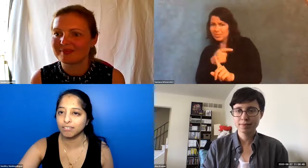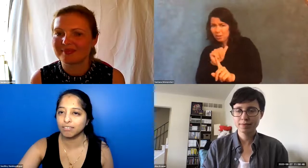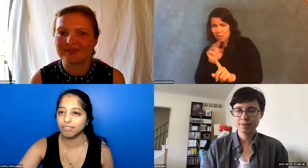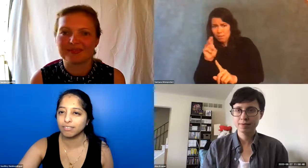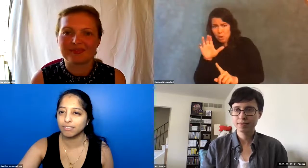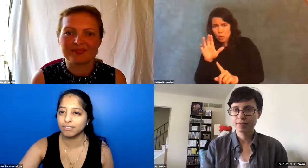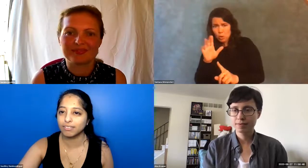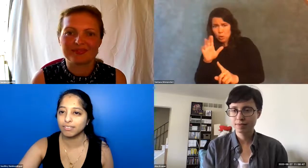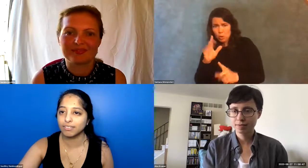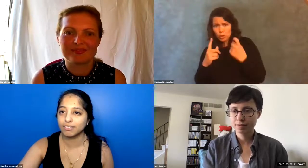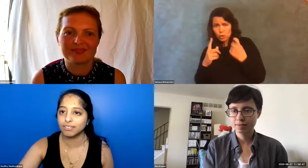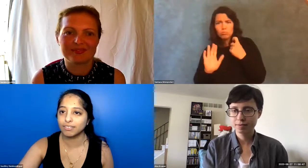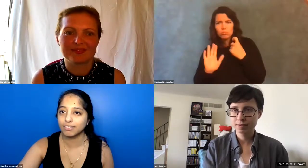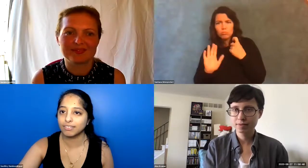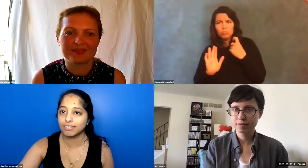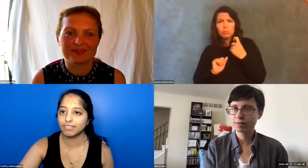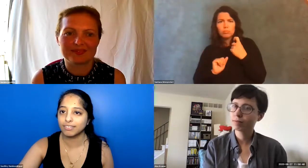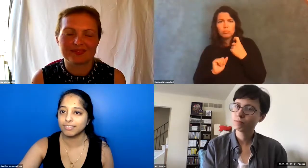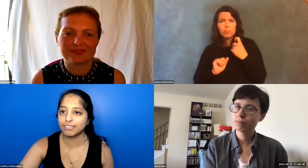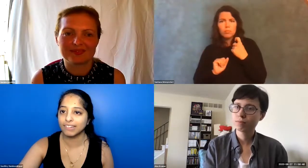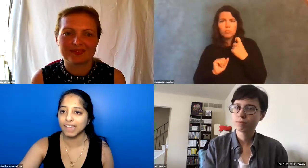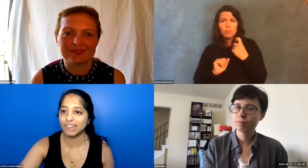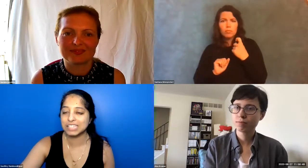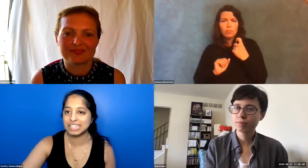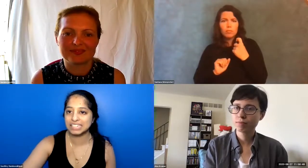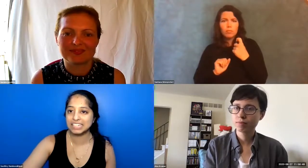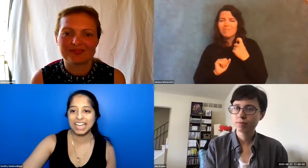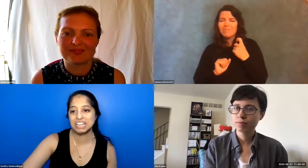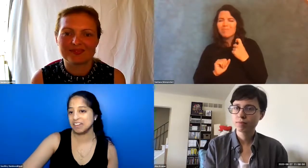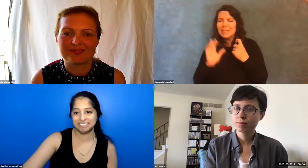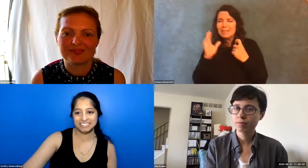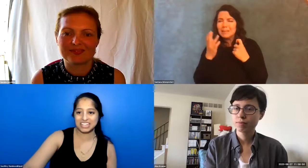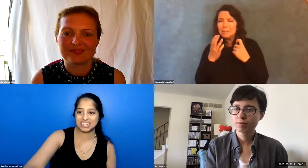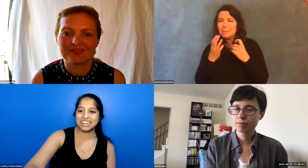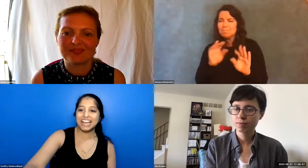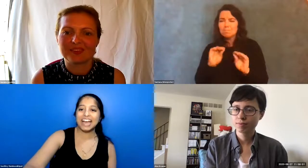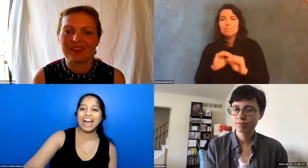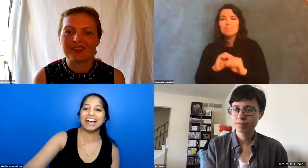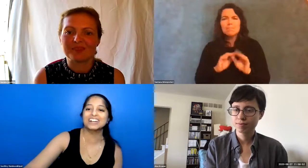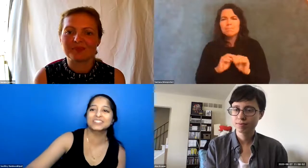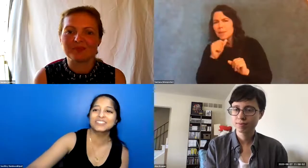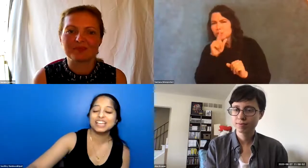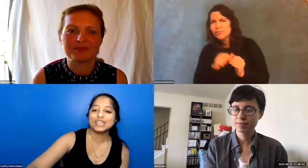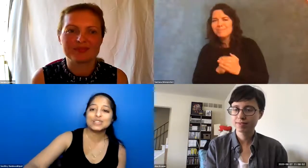I don't see. Anyway, not sure.